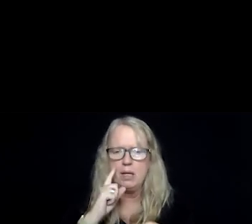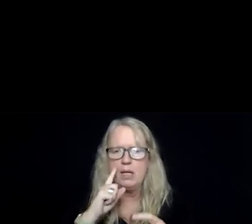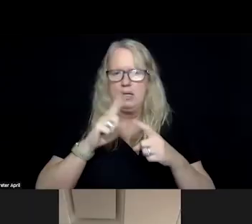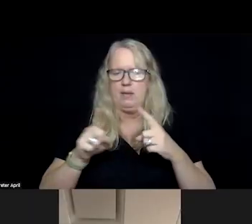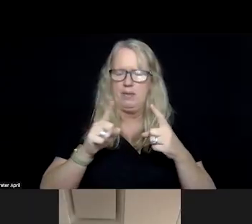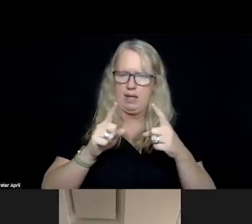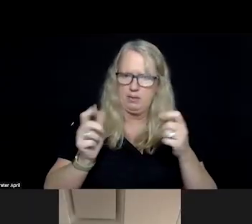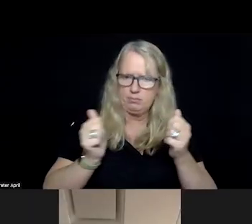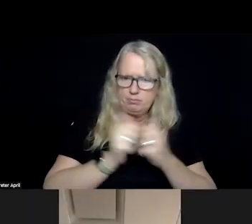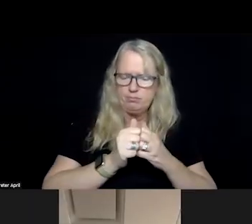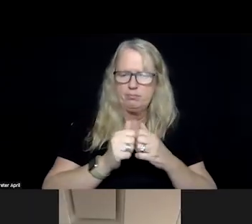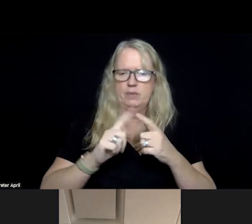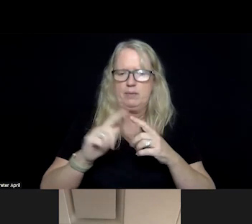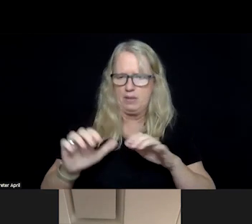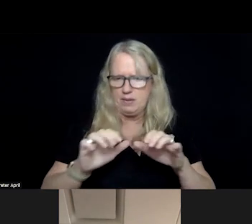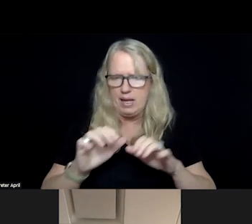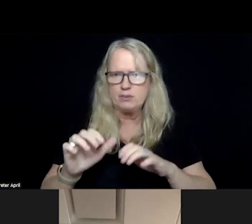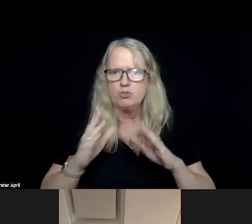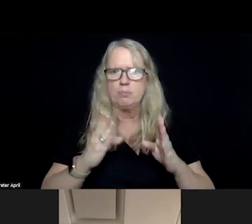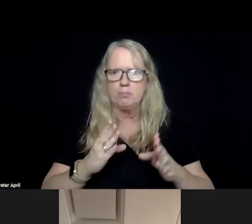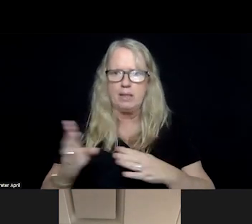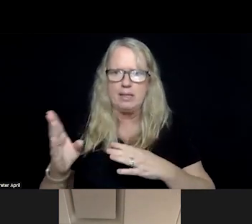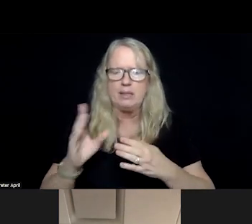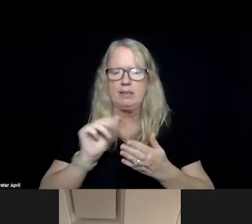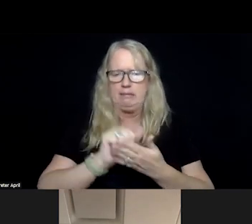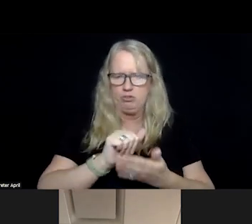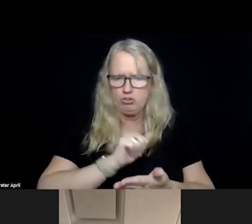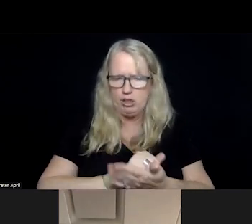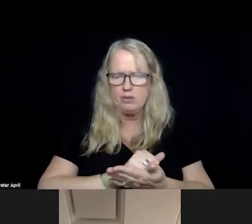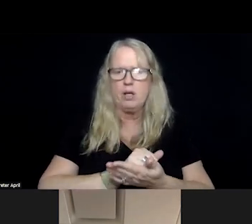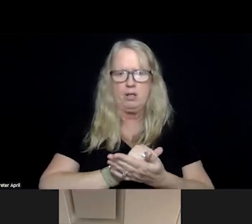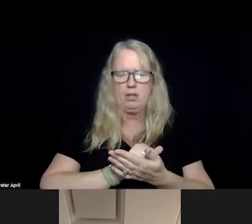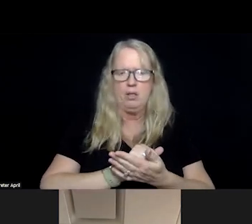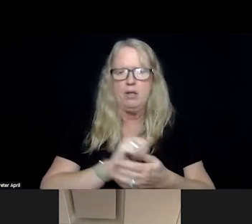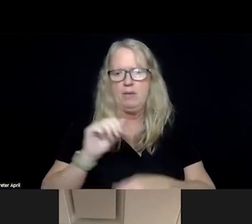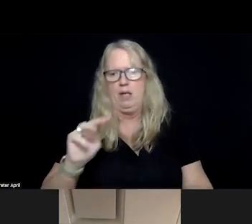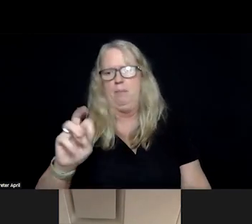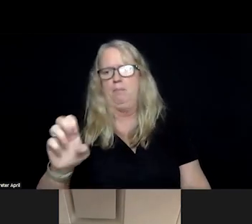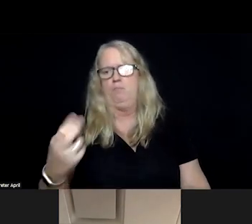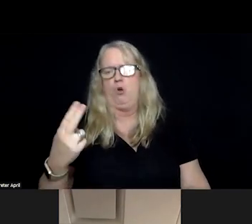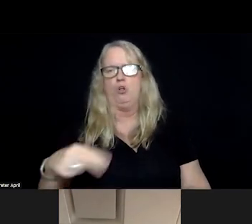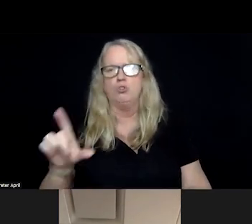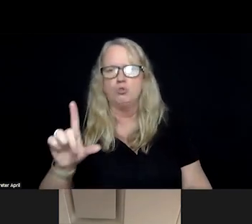ACTION PLAN AND AGENDA IS MARCH OF 2024